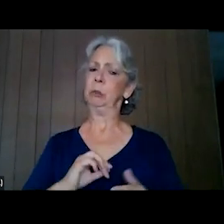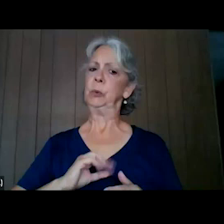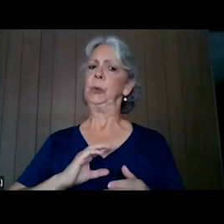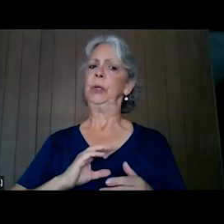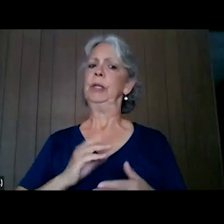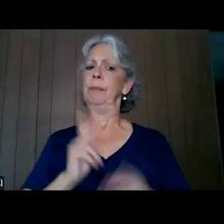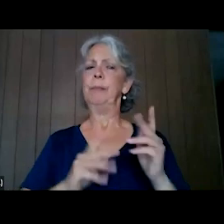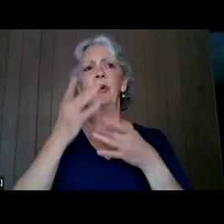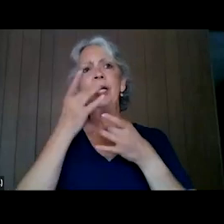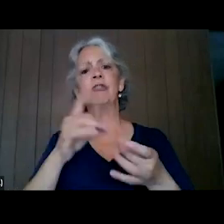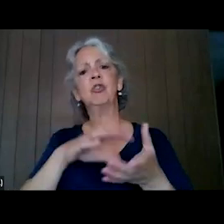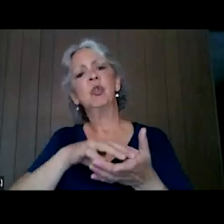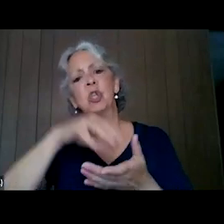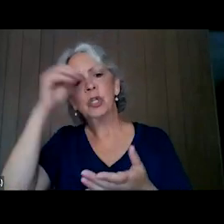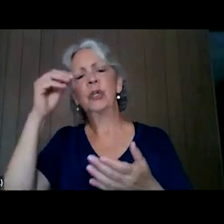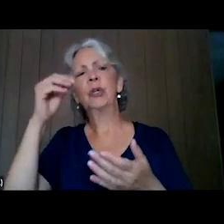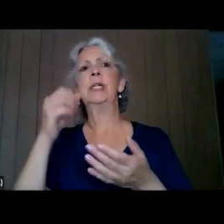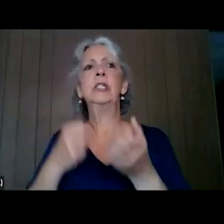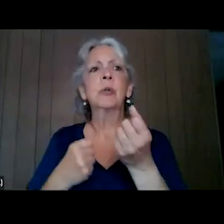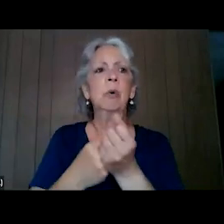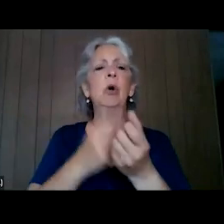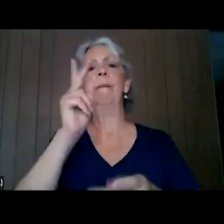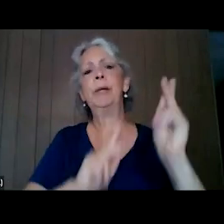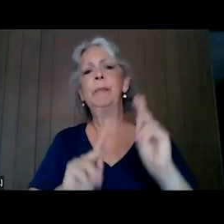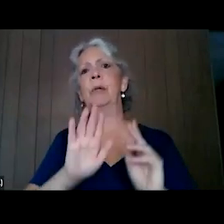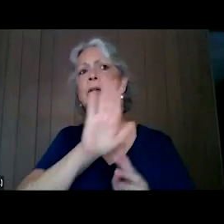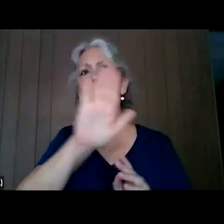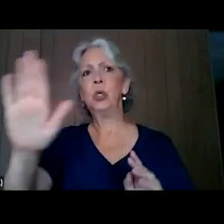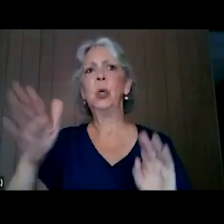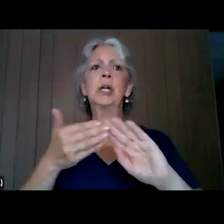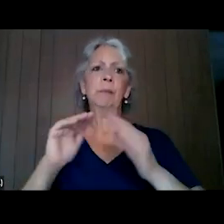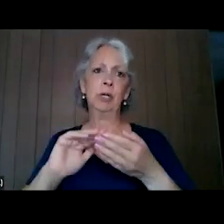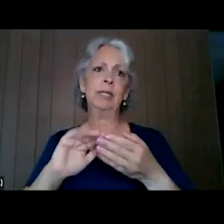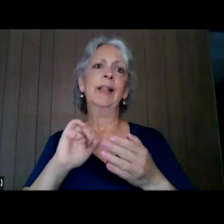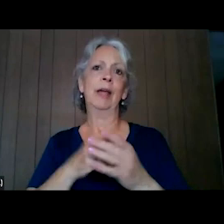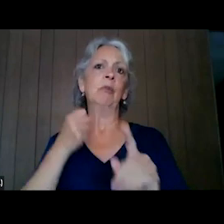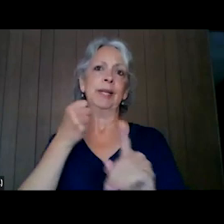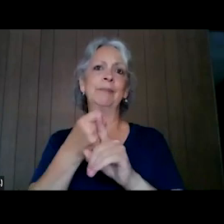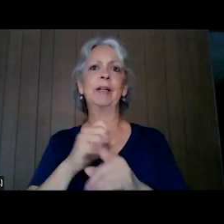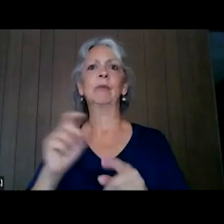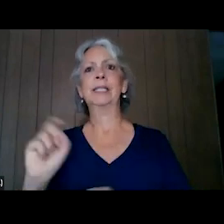and being prepared to support folks in their community who are gonna be impacted by xylazine in a variety of ways.